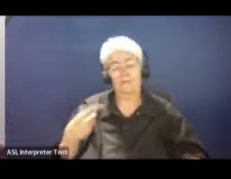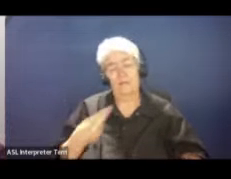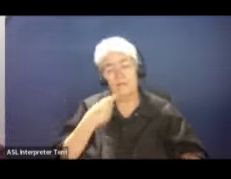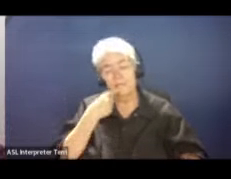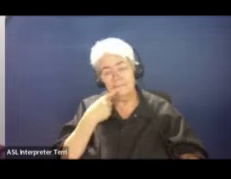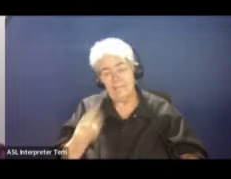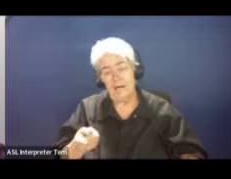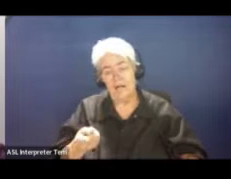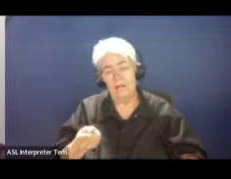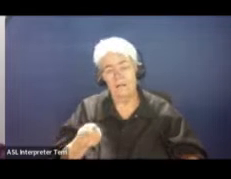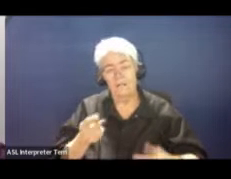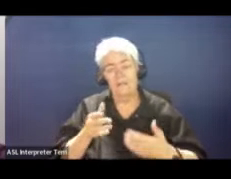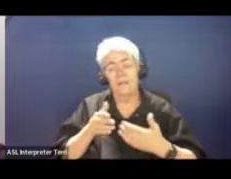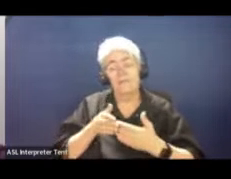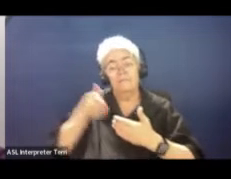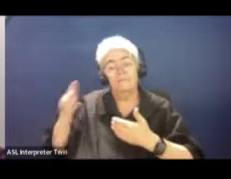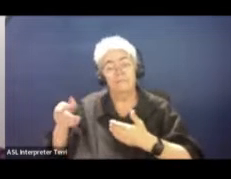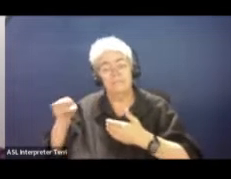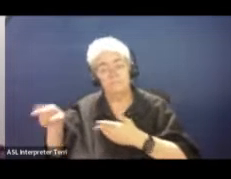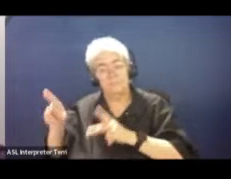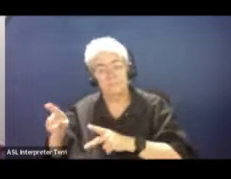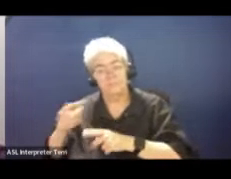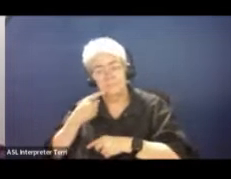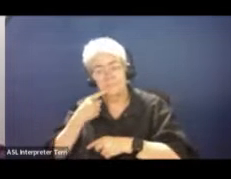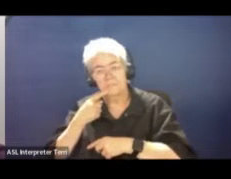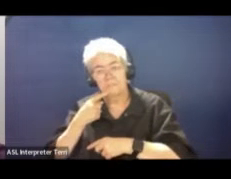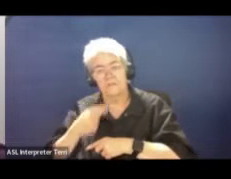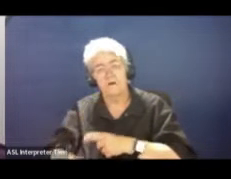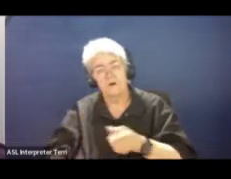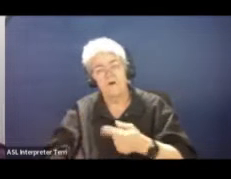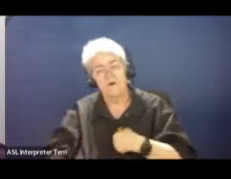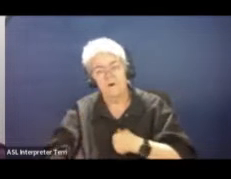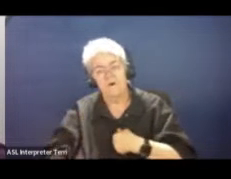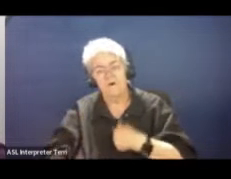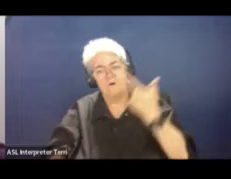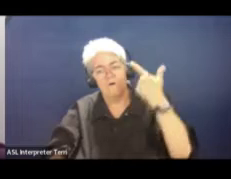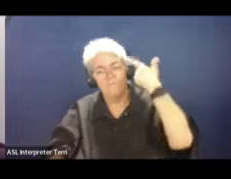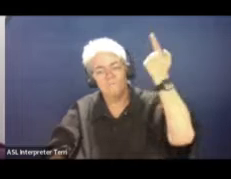buddy about this. And then the cell buddy says, Oh, I got shot in the head, I want to talk to